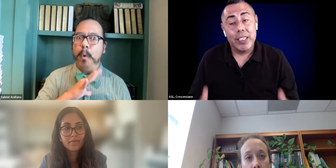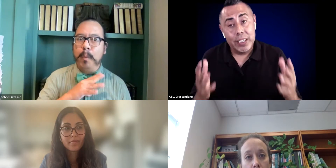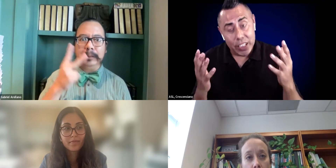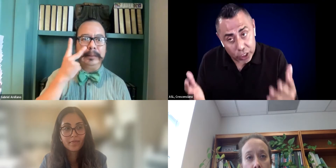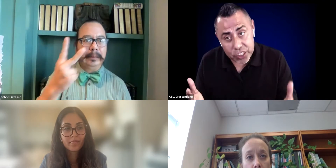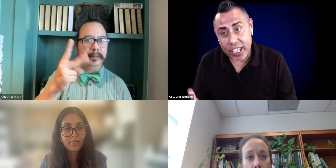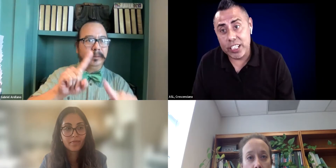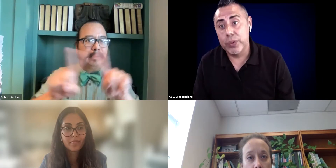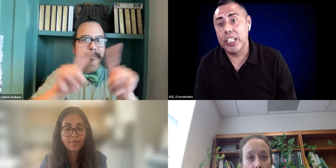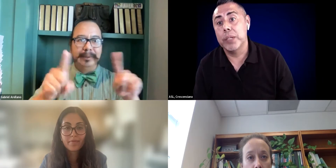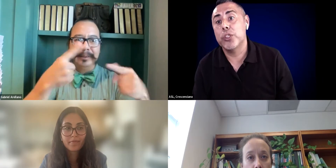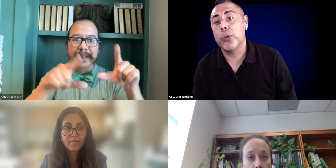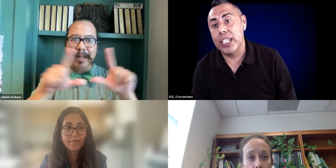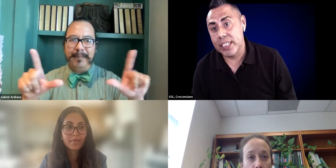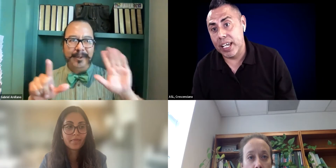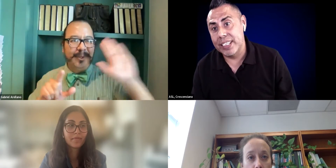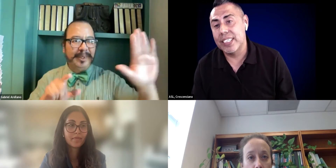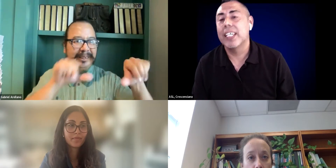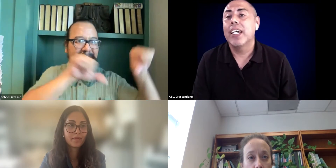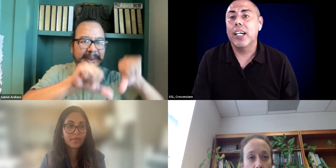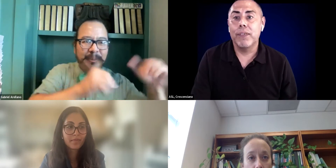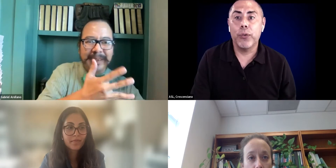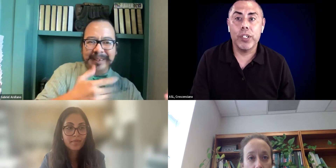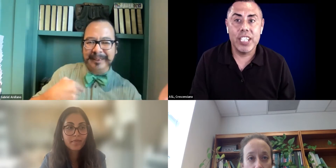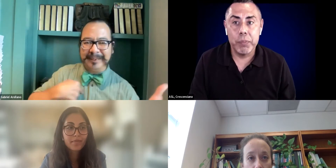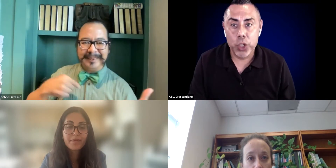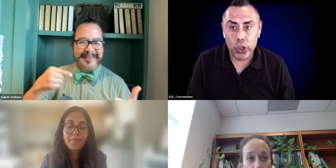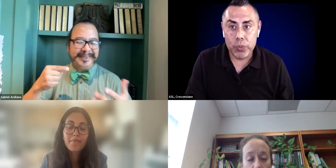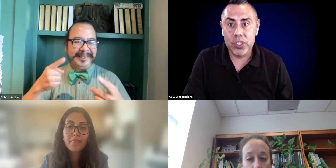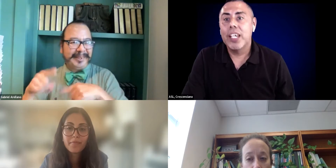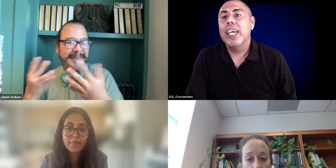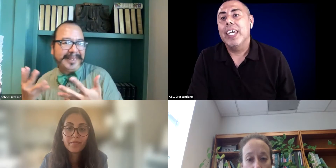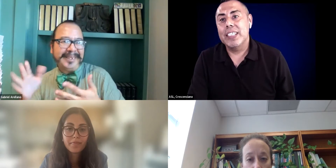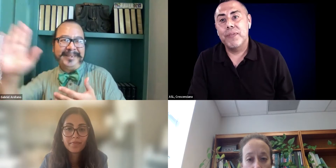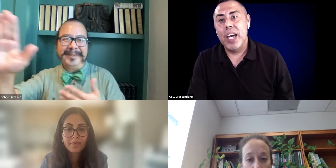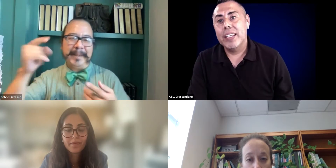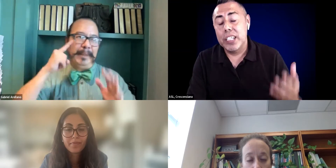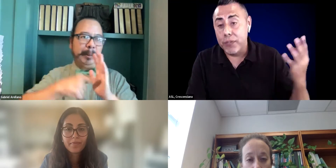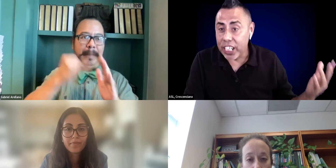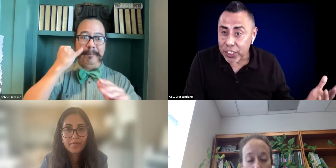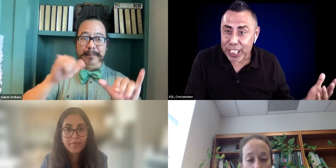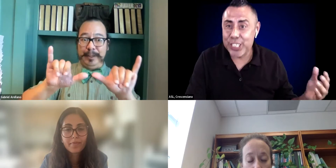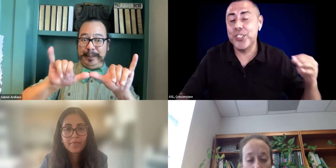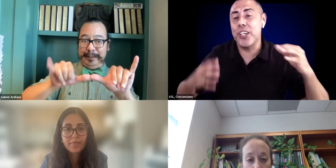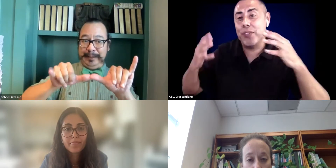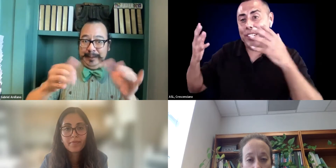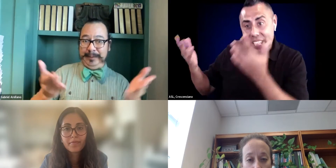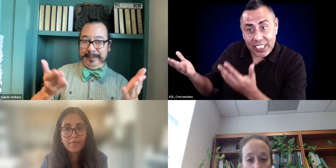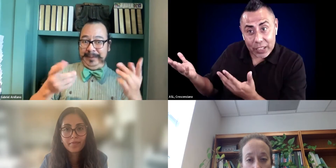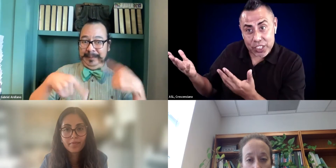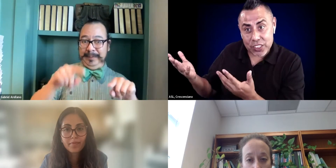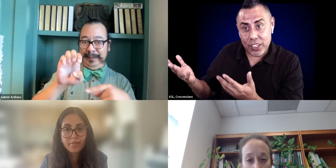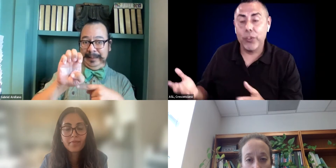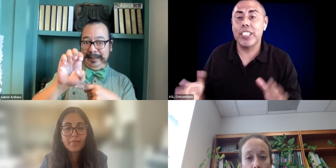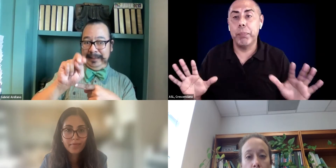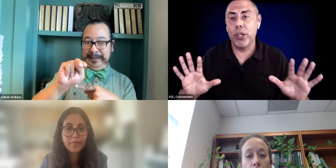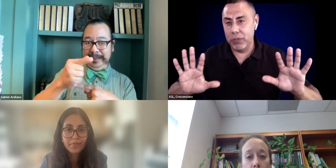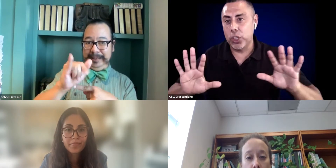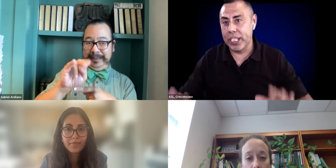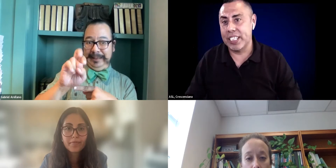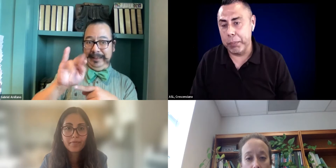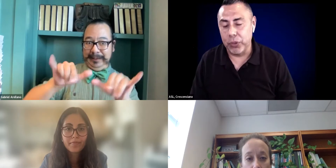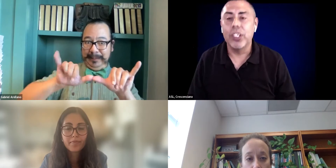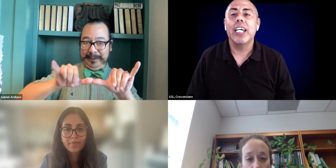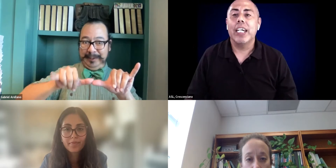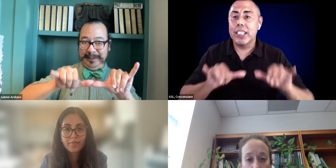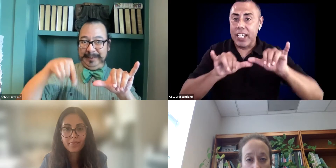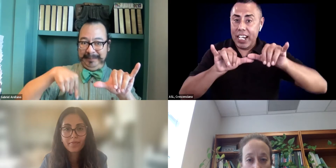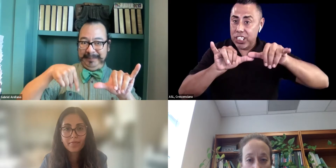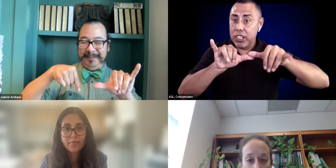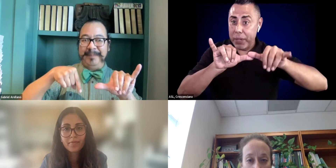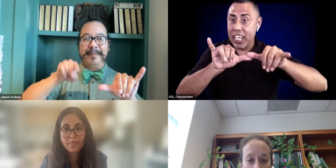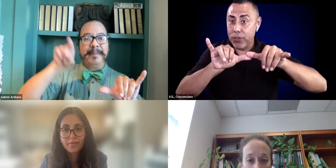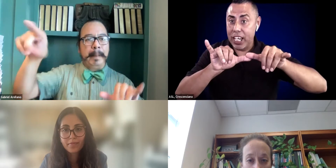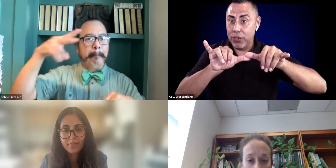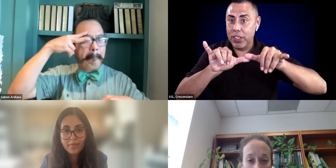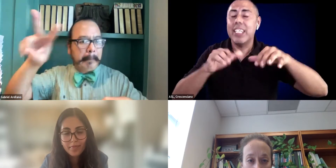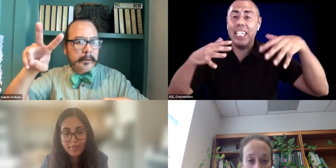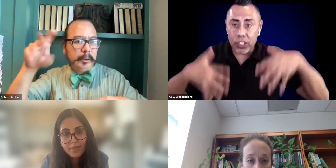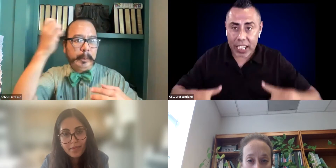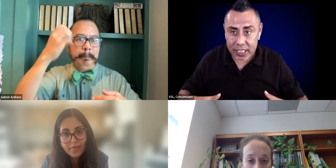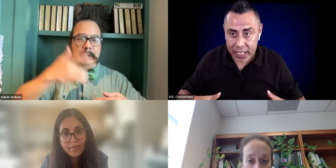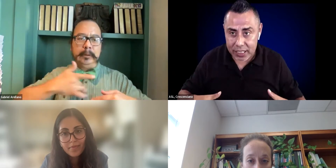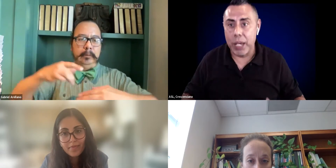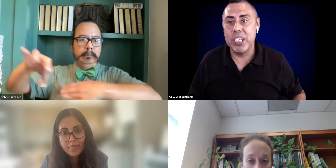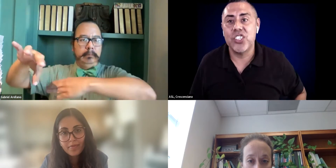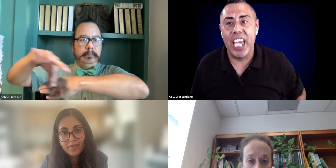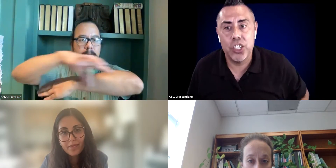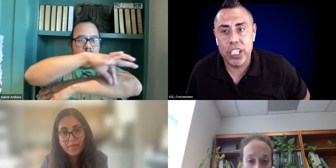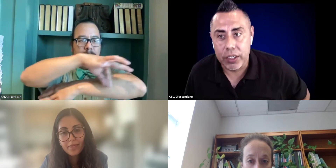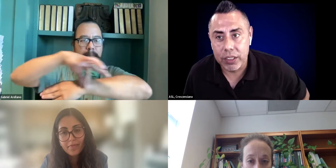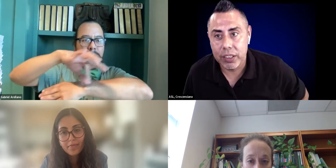ASL, Crescenciano: Another challenge when it comes to creating signs for stem terms, is the fact that different countries use different sign languages. For example, i'll give you a quick example, the sign I just did with my hands right now in the United States. That means engineer